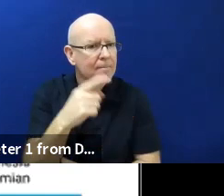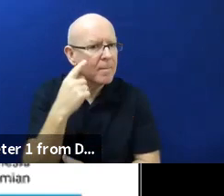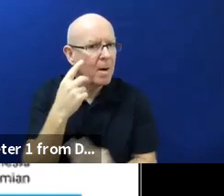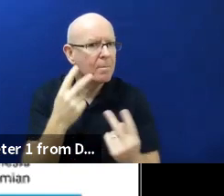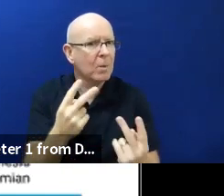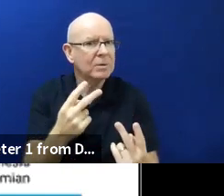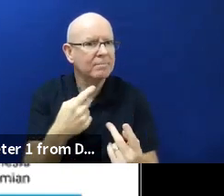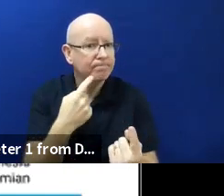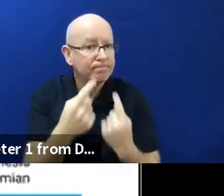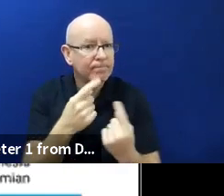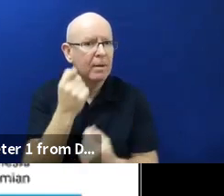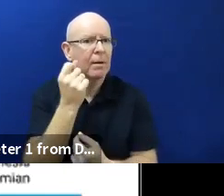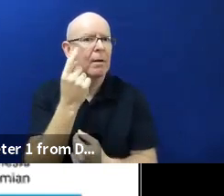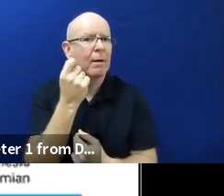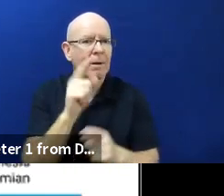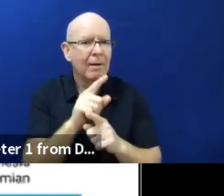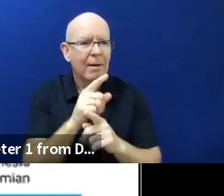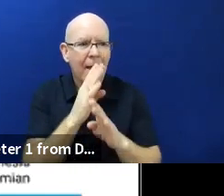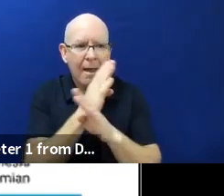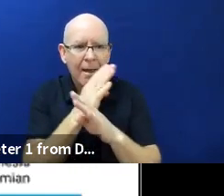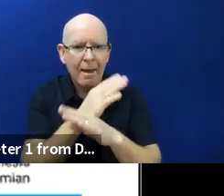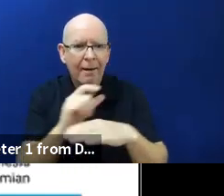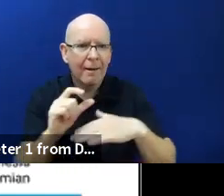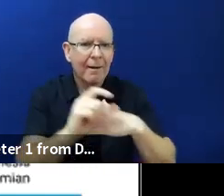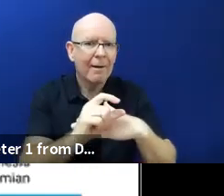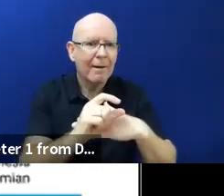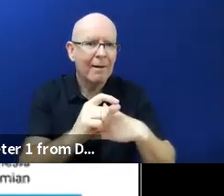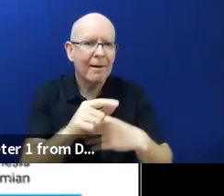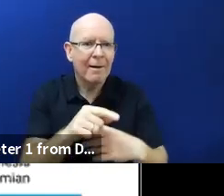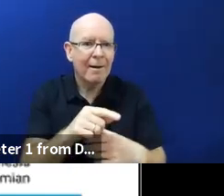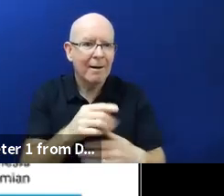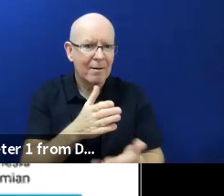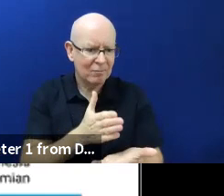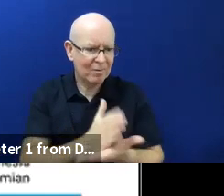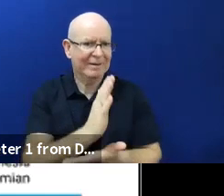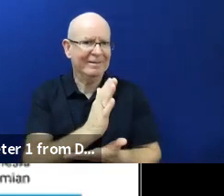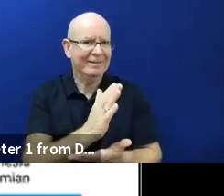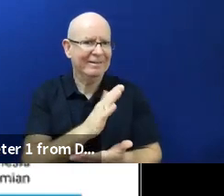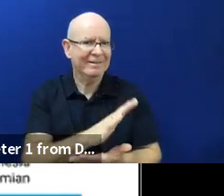with disabilities while also fostering choice and control and autonomy of persons with disabilities